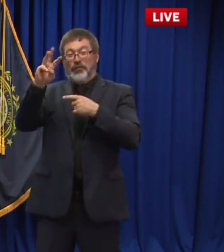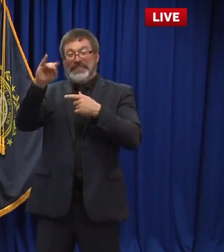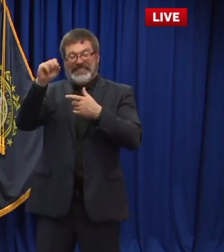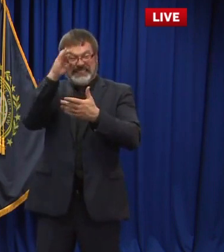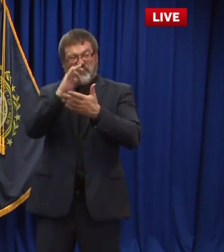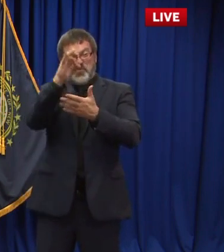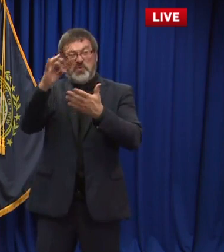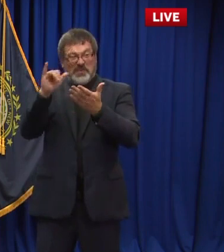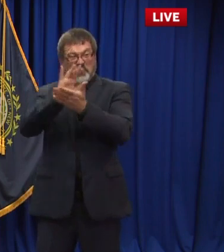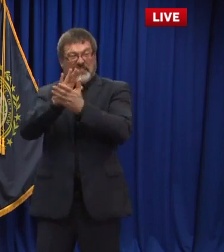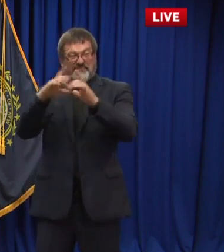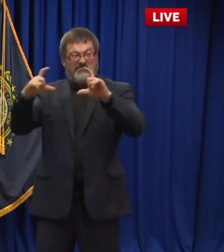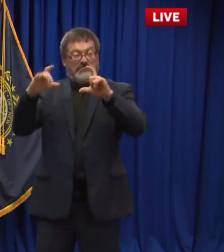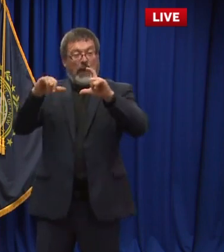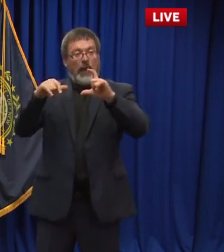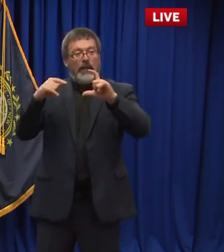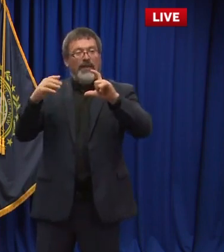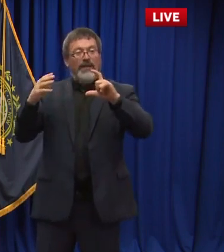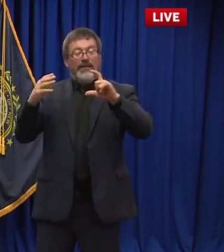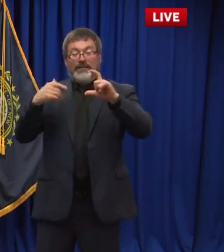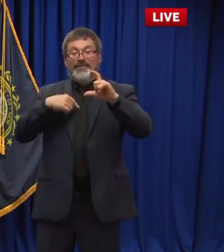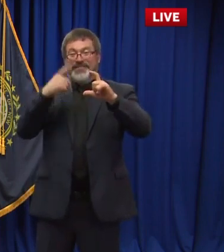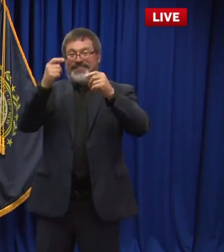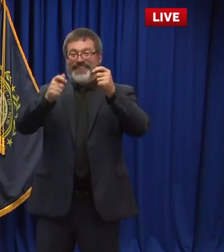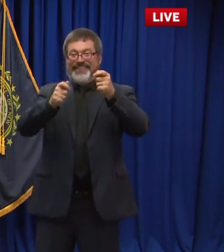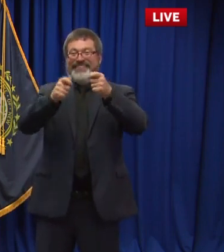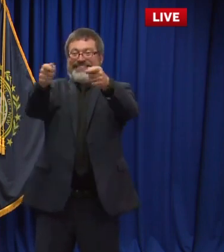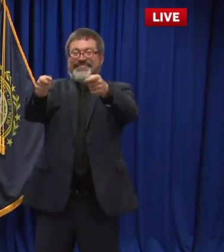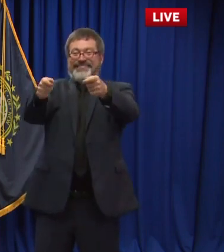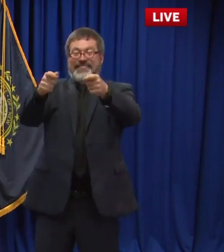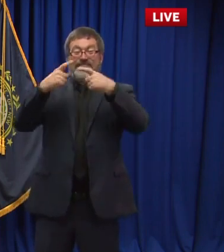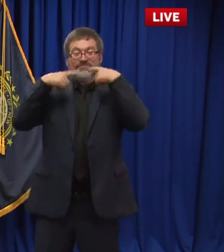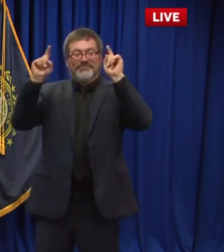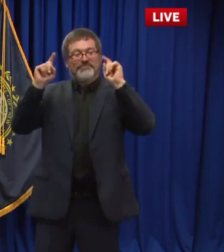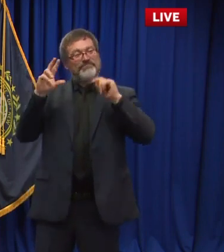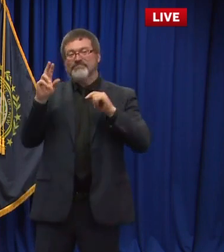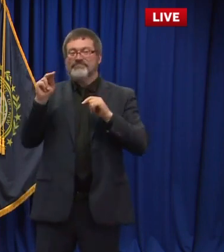MODEL. EACH LAYER HAS HOLES.